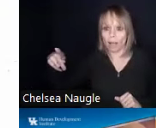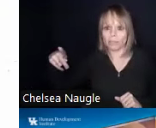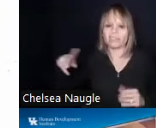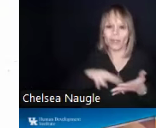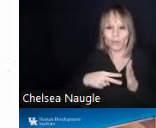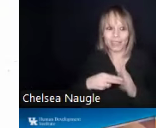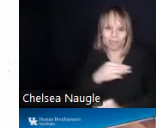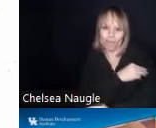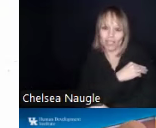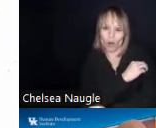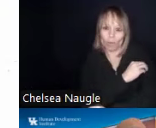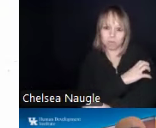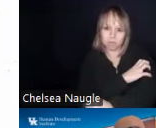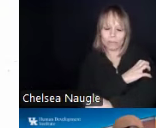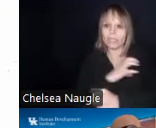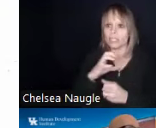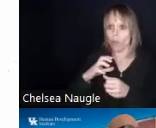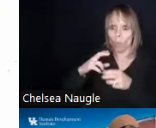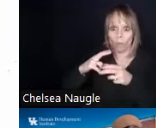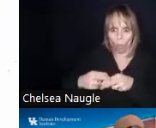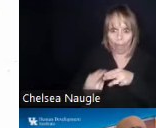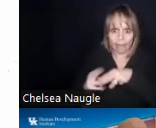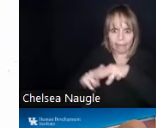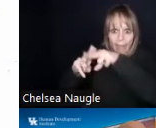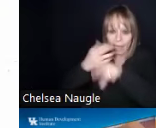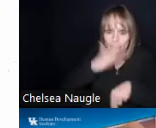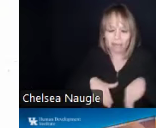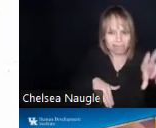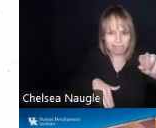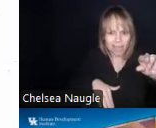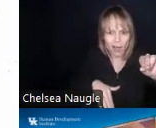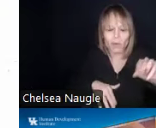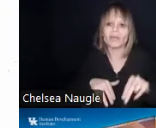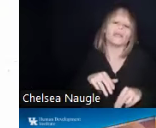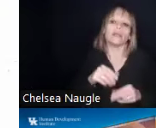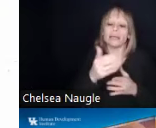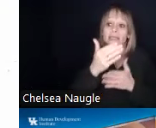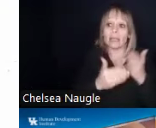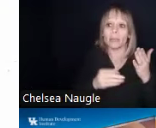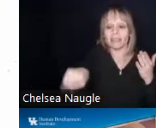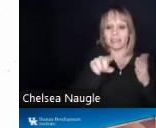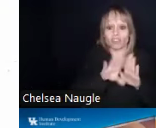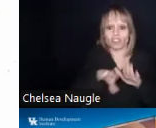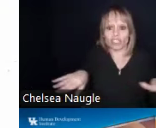weight gain is bad. I will also say that the kids in this study um were at a BMI that was uh on the upper edge of kind of